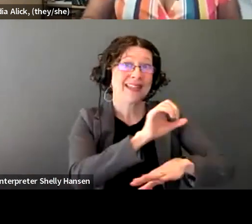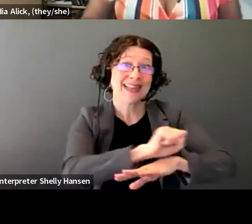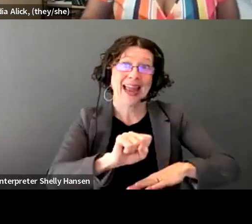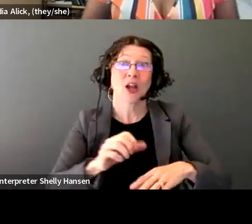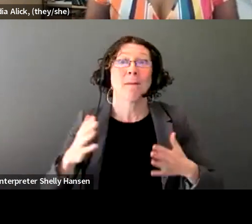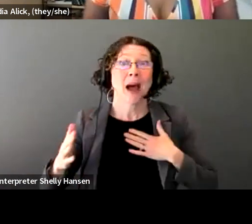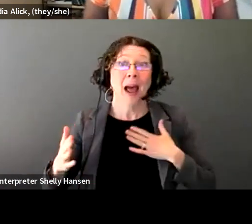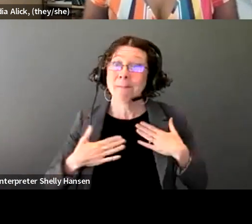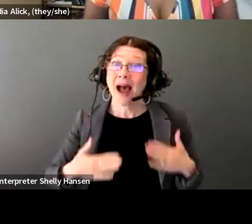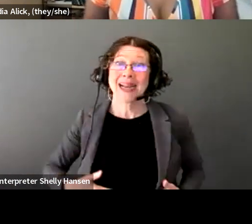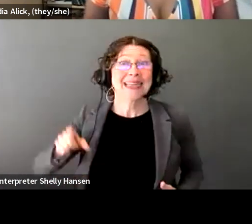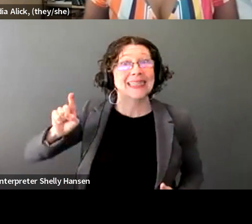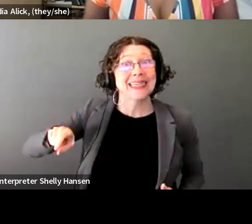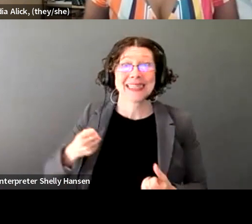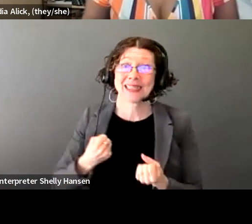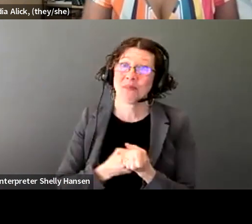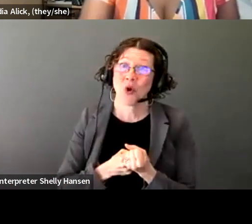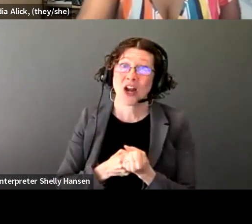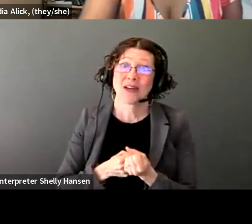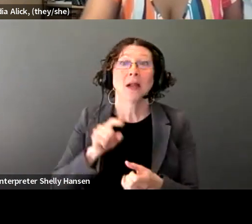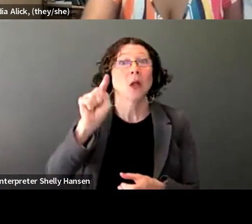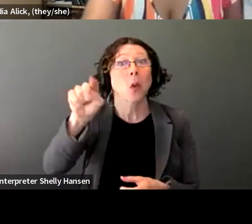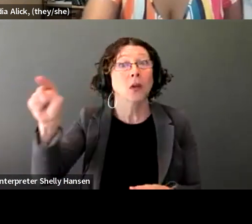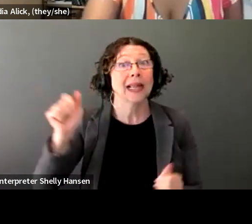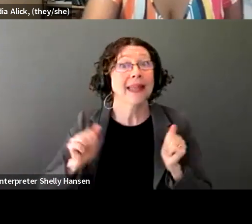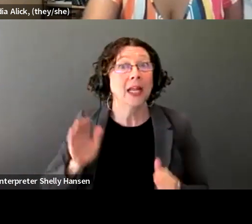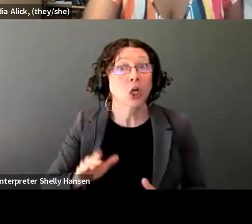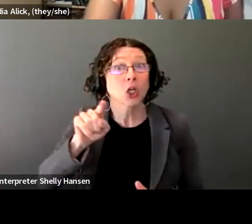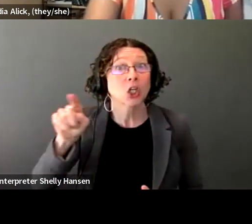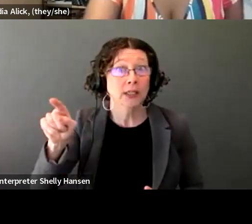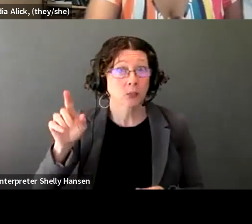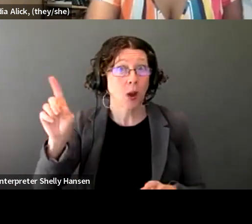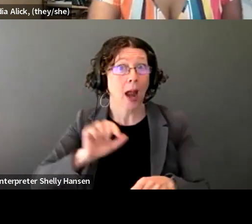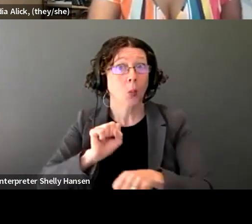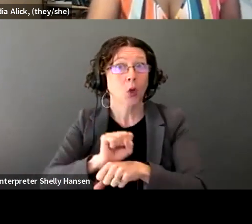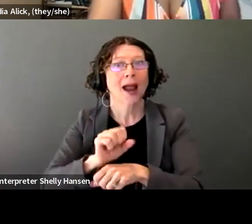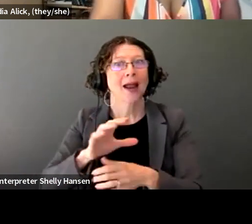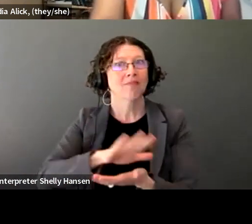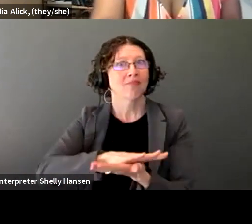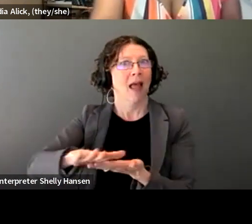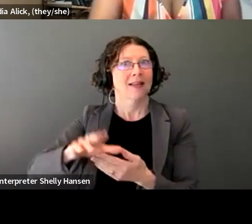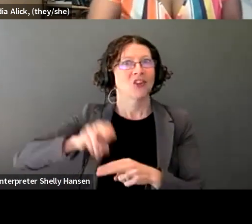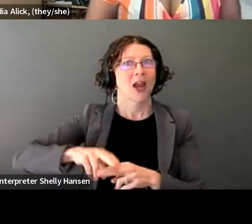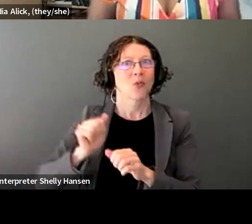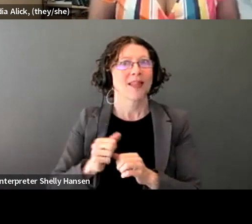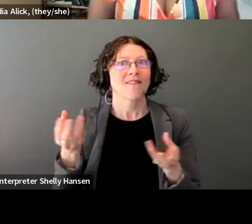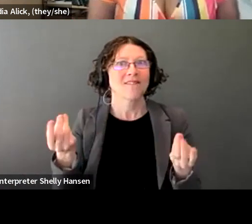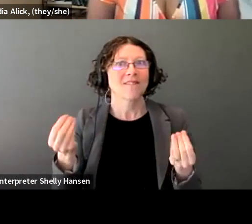The theaters that I work at now, I get like one of those upholstered chairs. So these are things that are amazing.